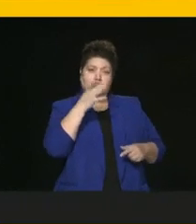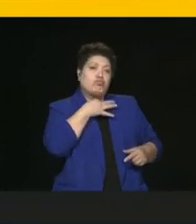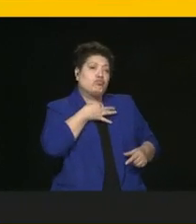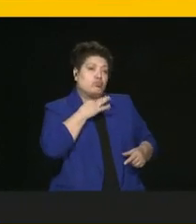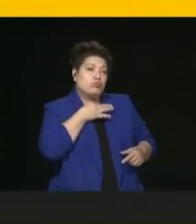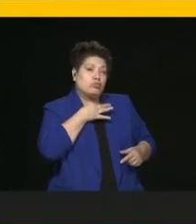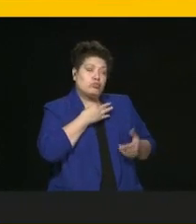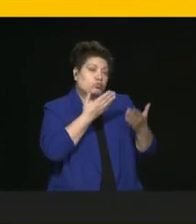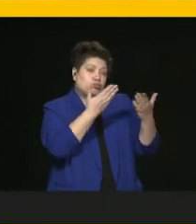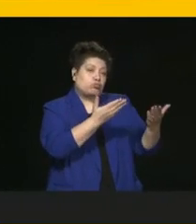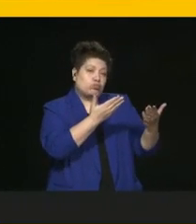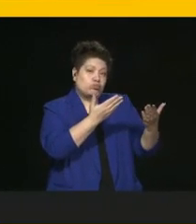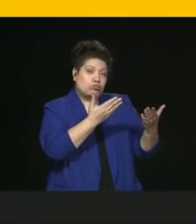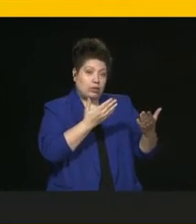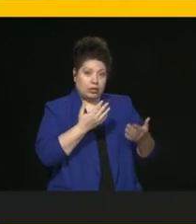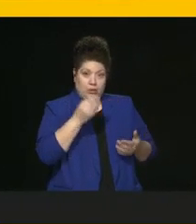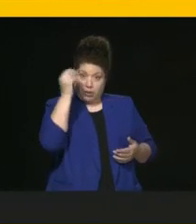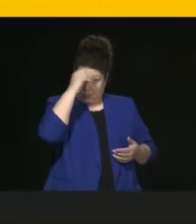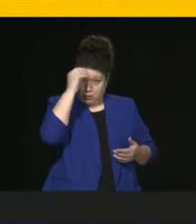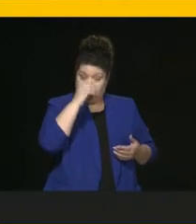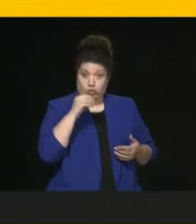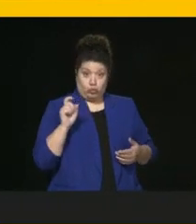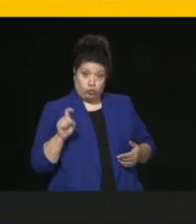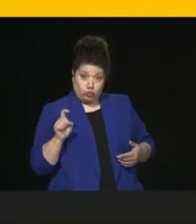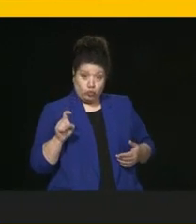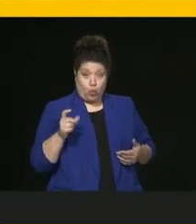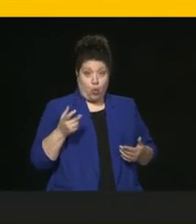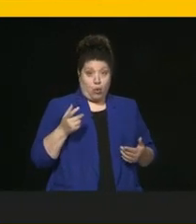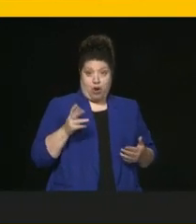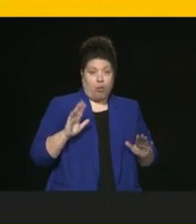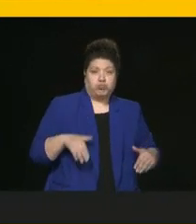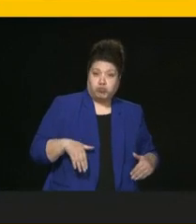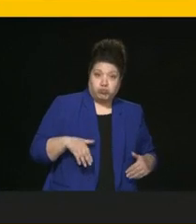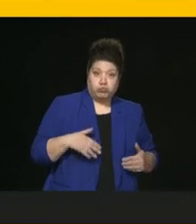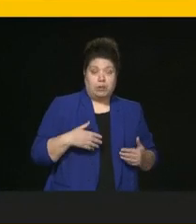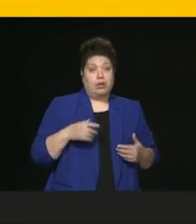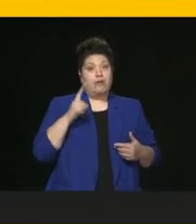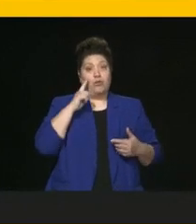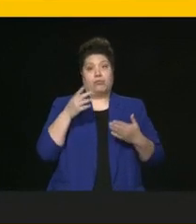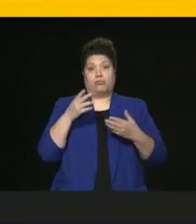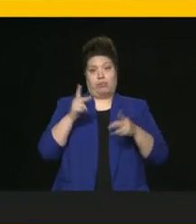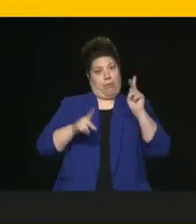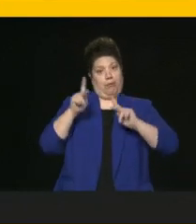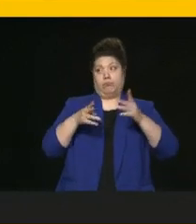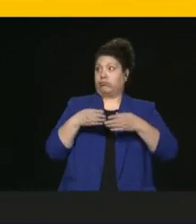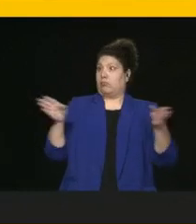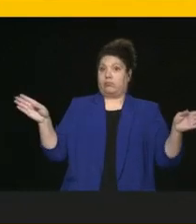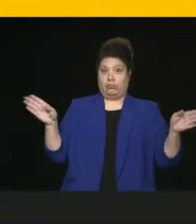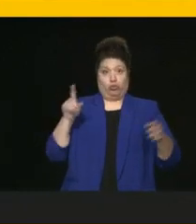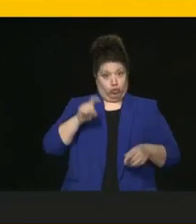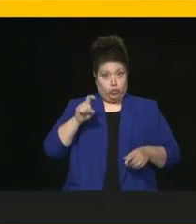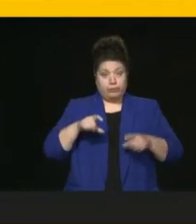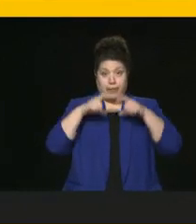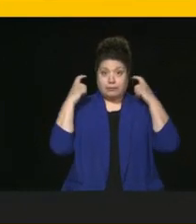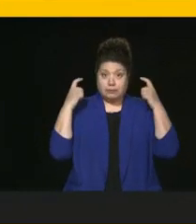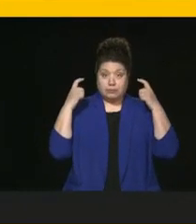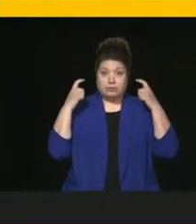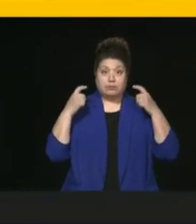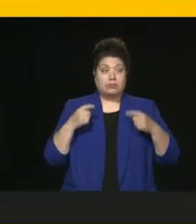WHERE ARE WE NOW, WHAT IS OUR STANCE NOW ON WEARING MASKS?